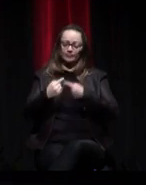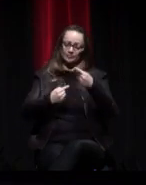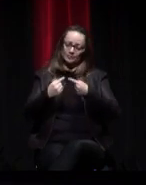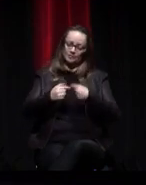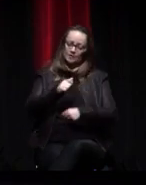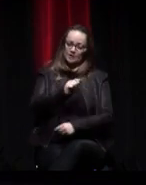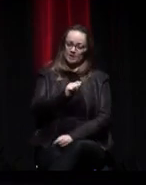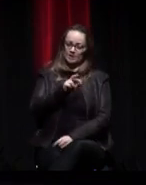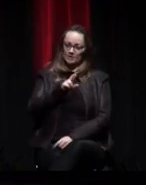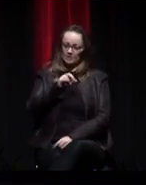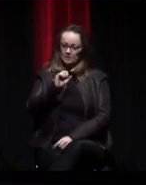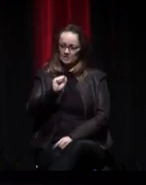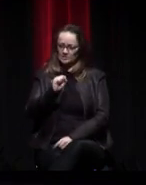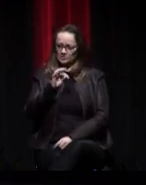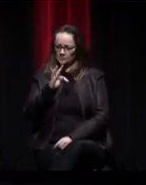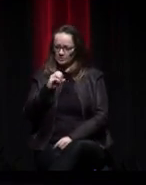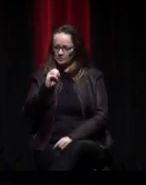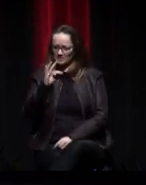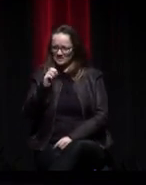Aristotle is much more